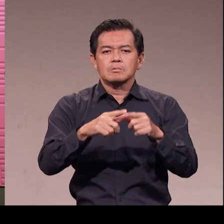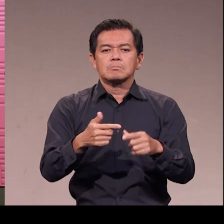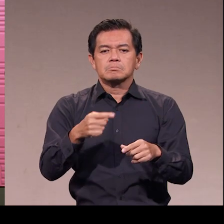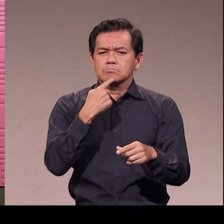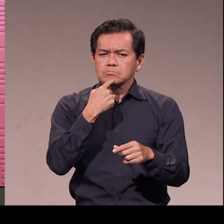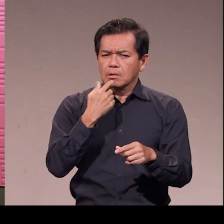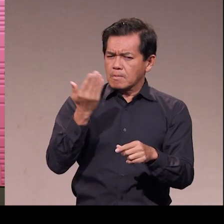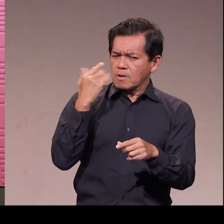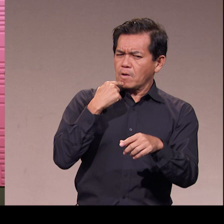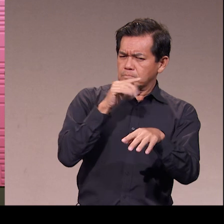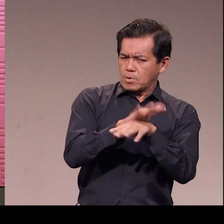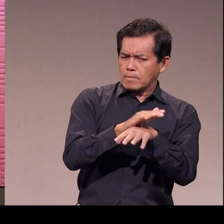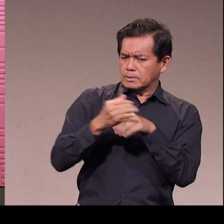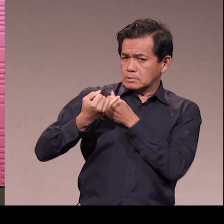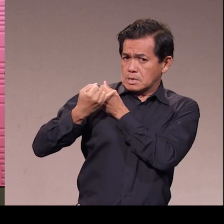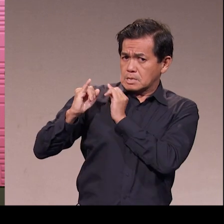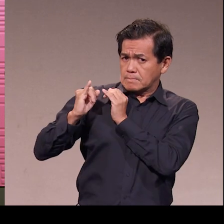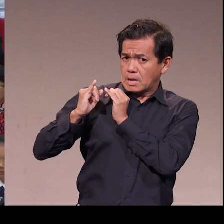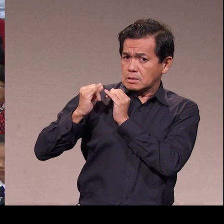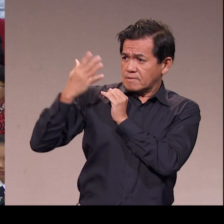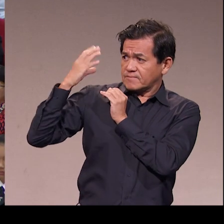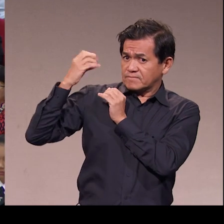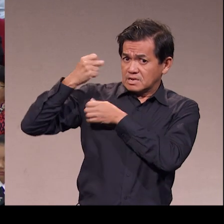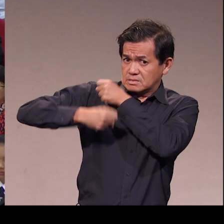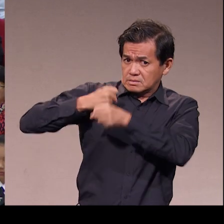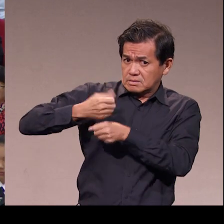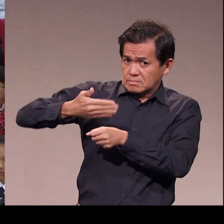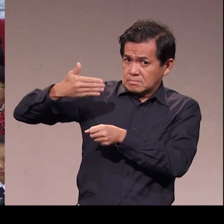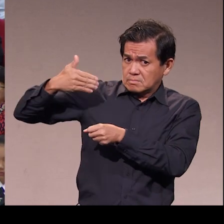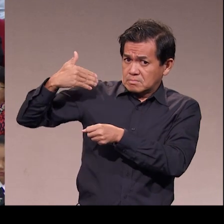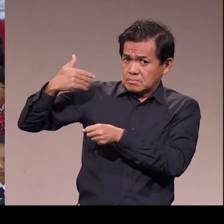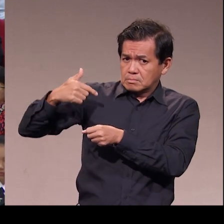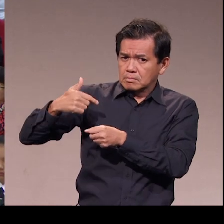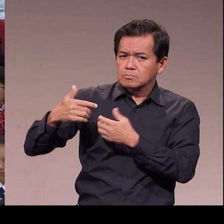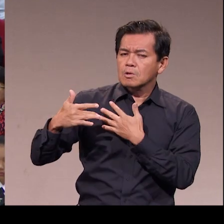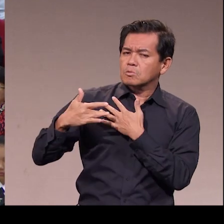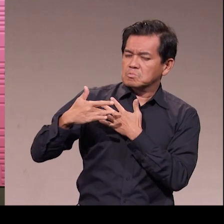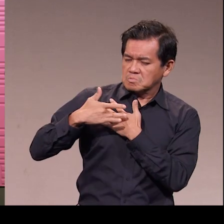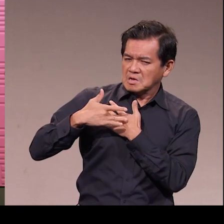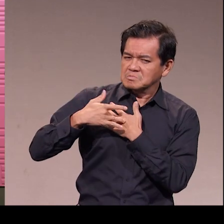50 years on, I am touched and proud to see many Malays, especially the young, expressing